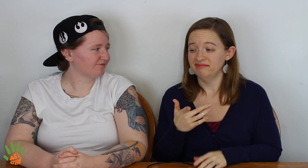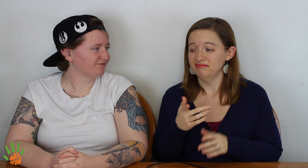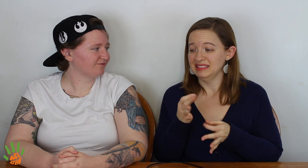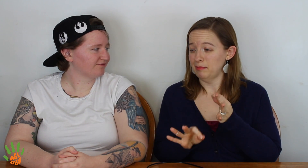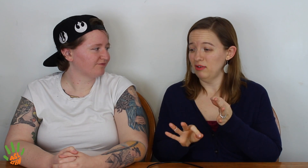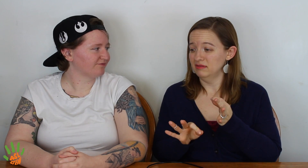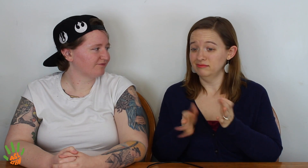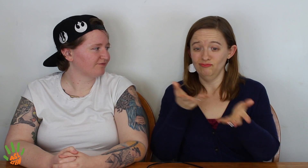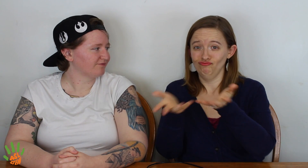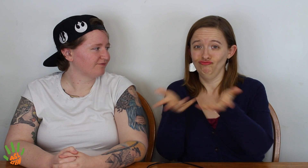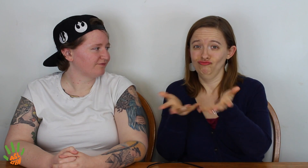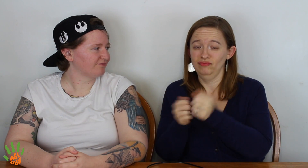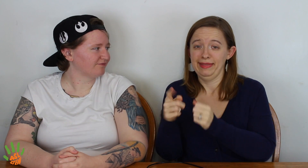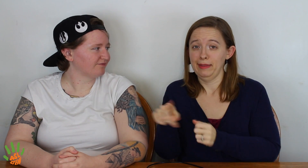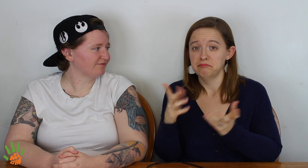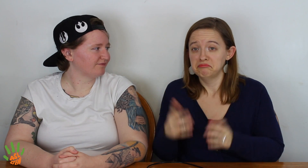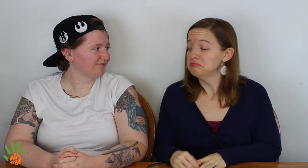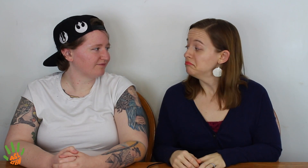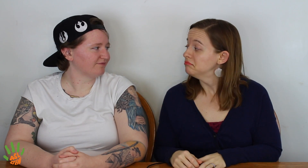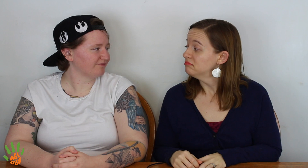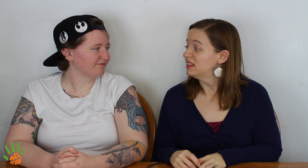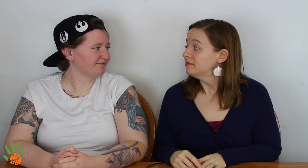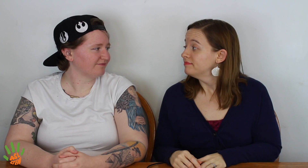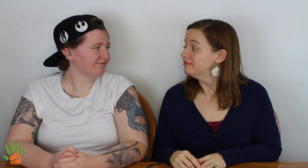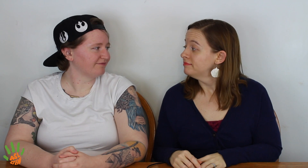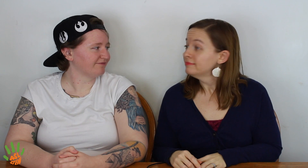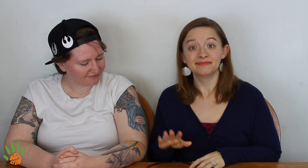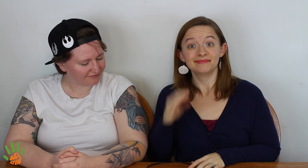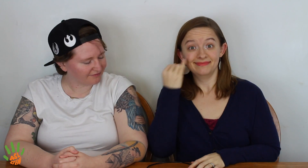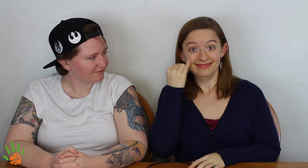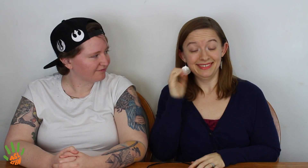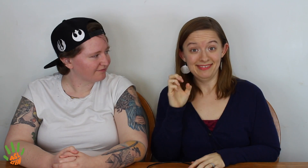So, typically it's pretty simple. You just have a conversation with them. Yeah.